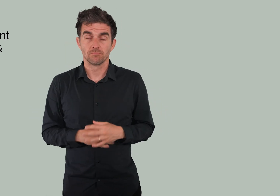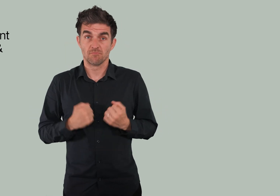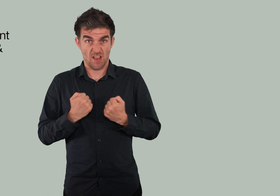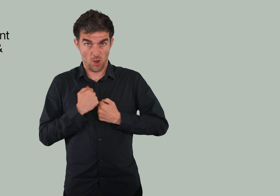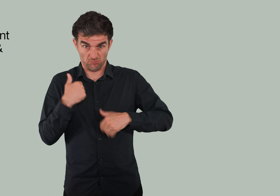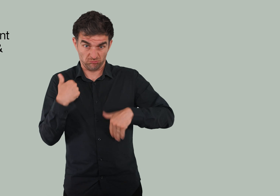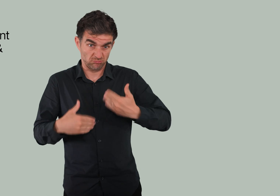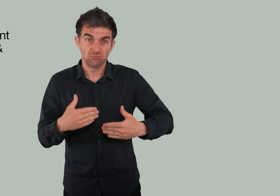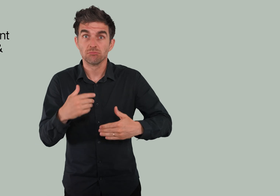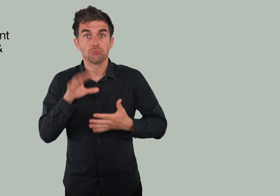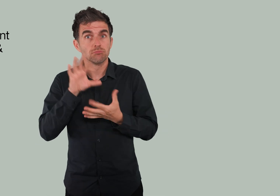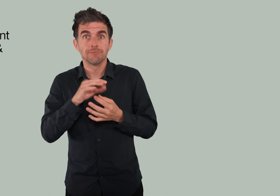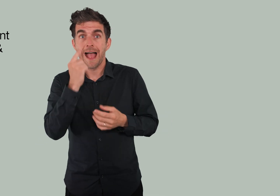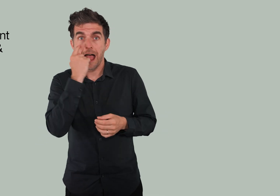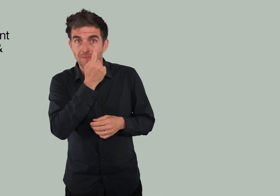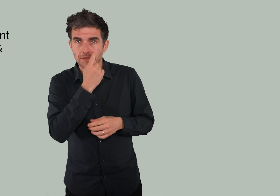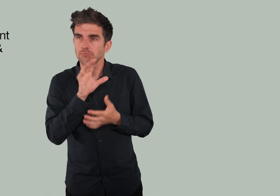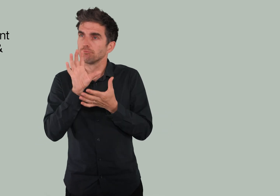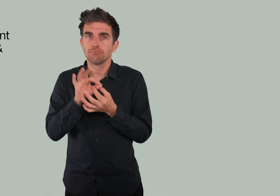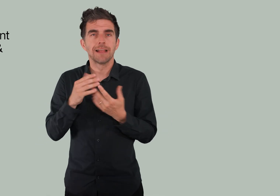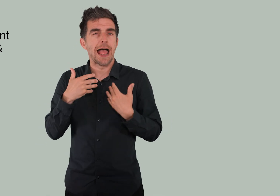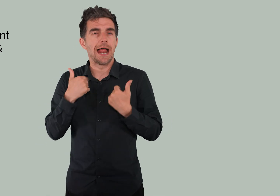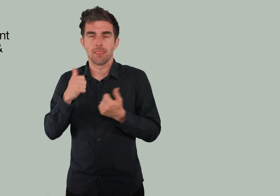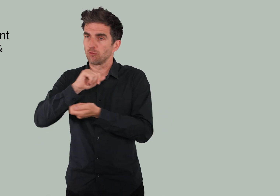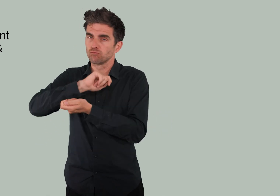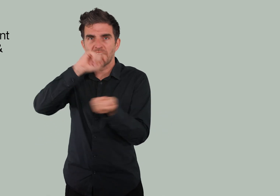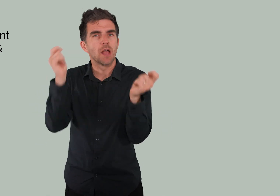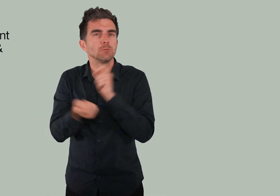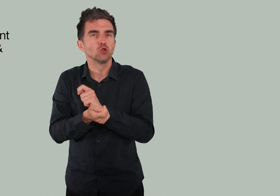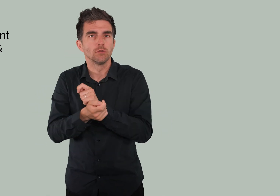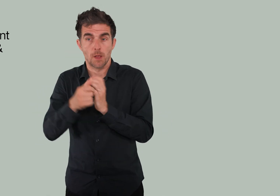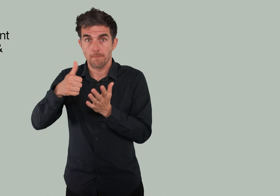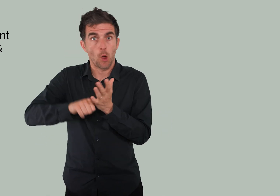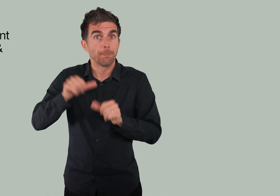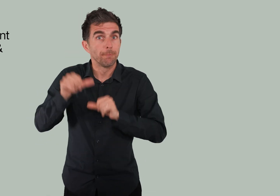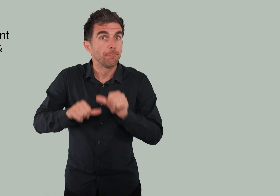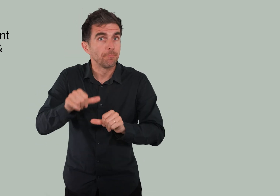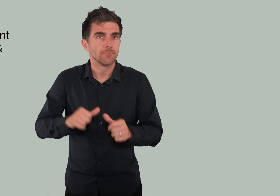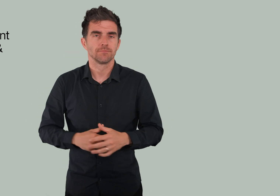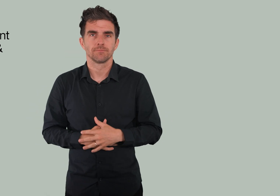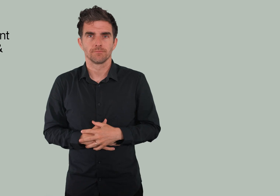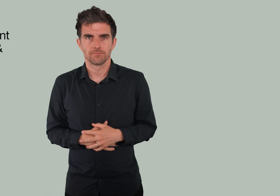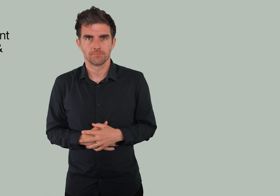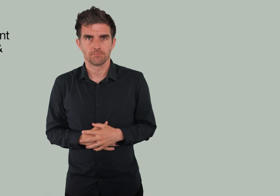Our approach to evidence for the Health Transformation Programme